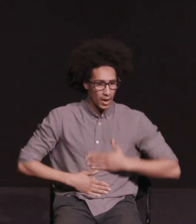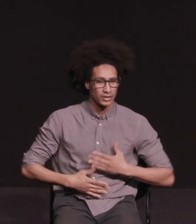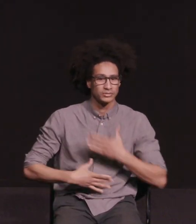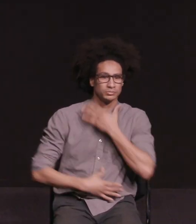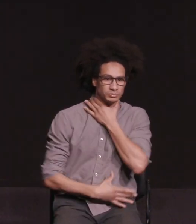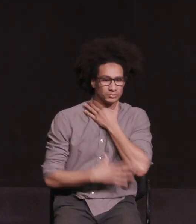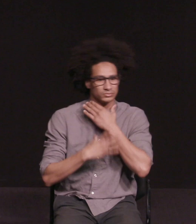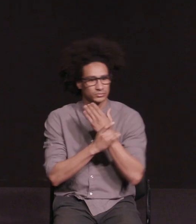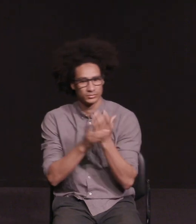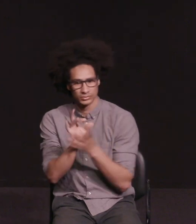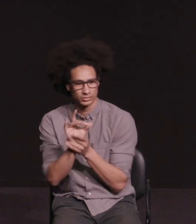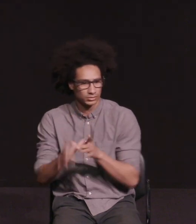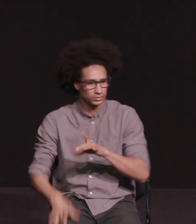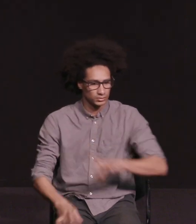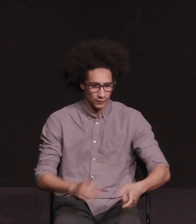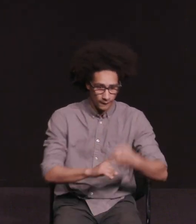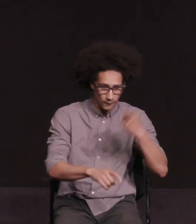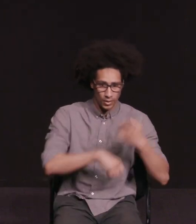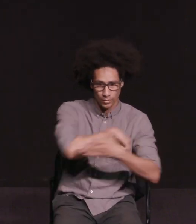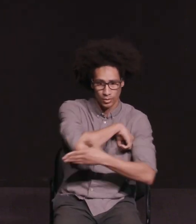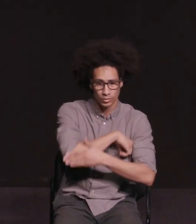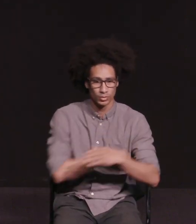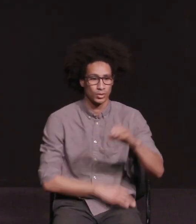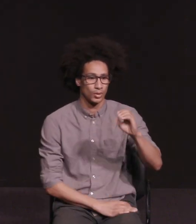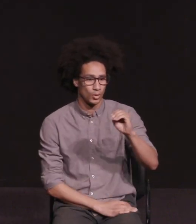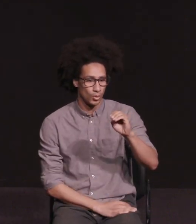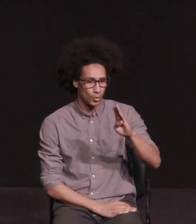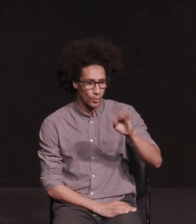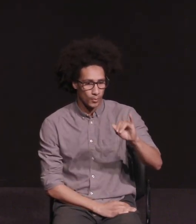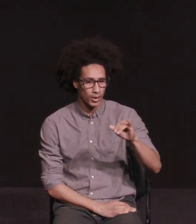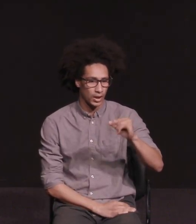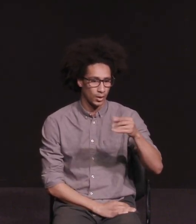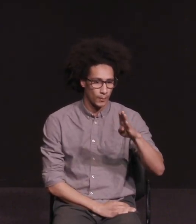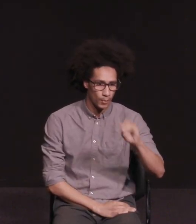Yoruba, Igbo, Bakongo, and people from hundreds of other